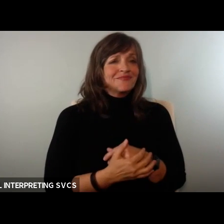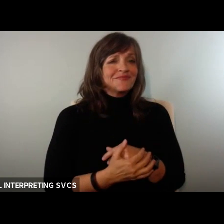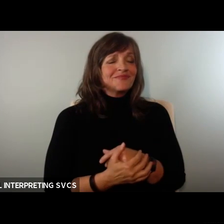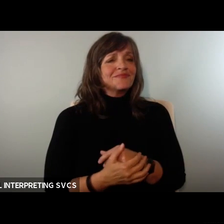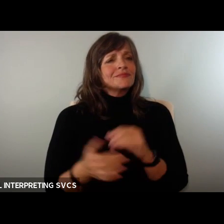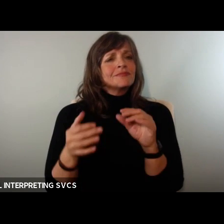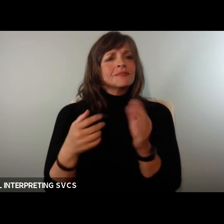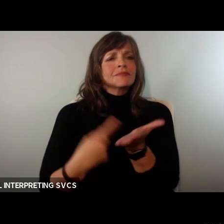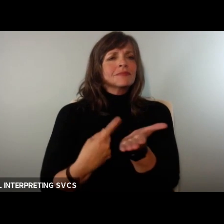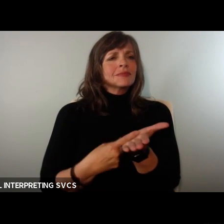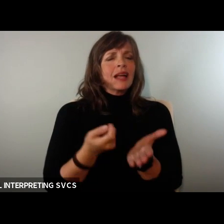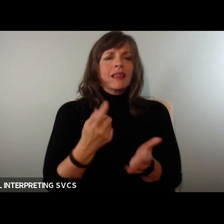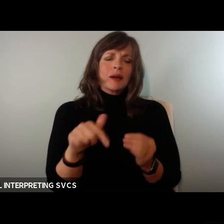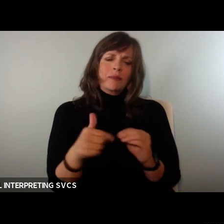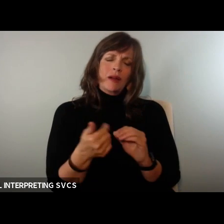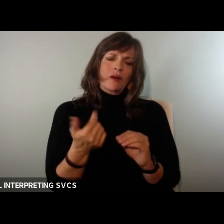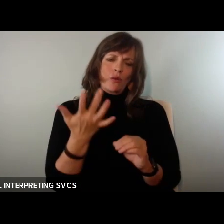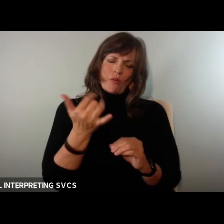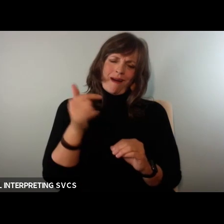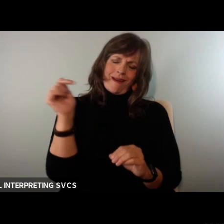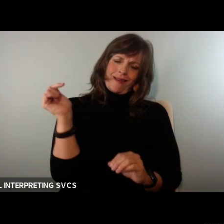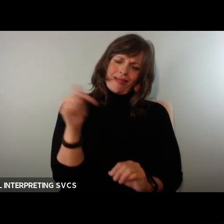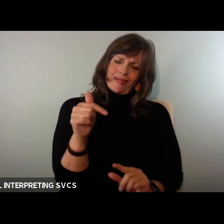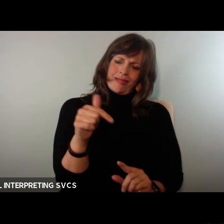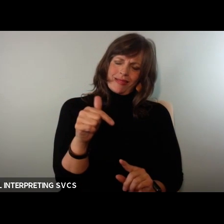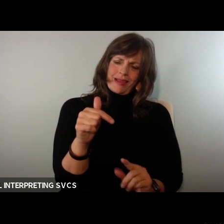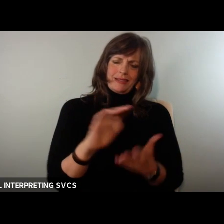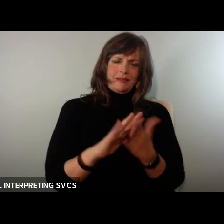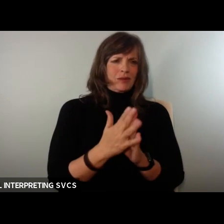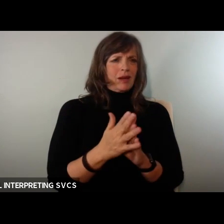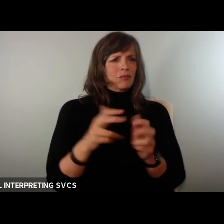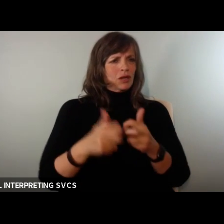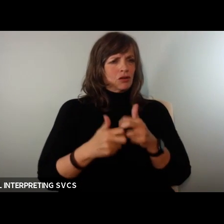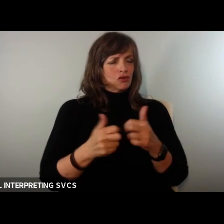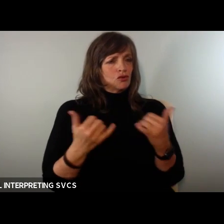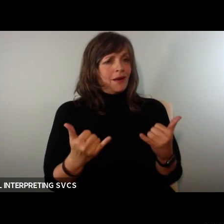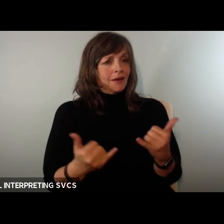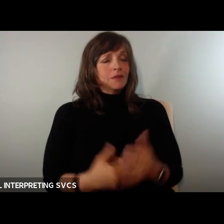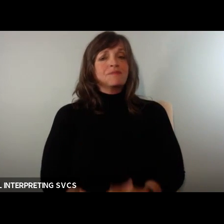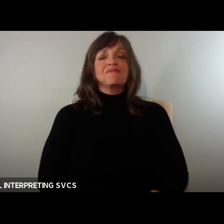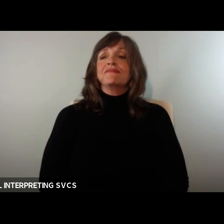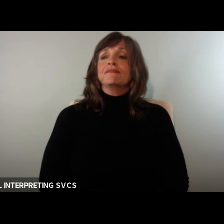about why this is becoming an issue right now. So a lot of companies and organizations now